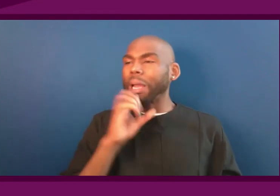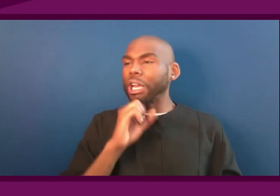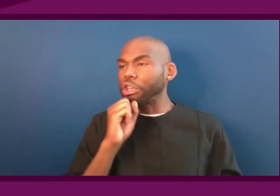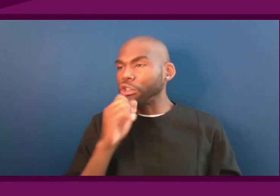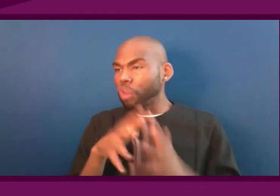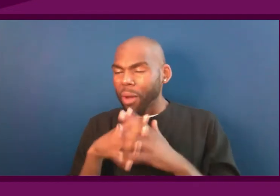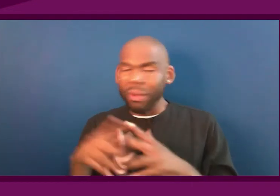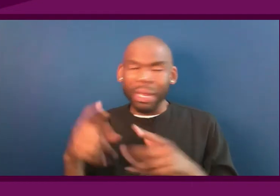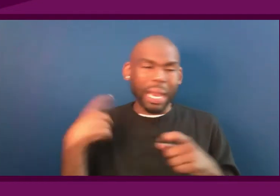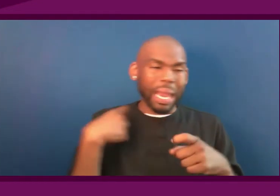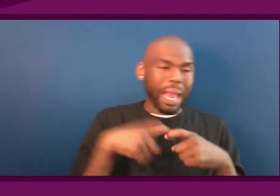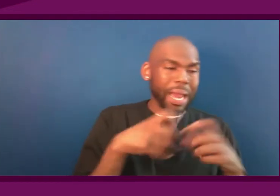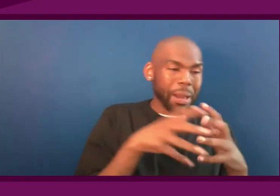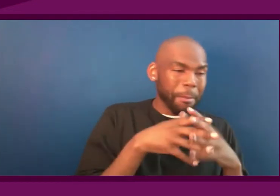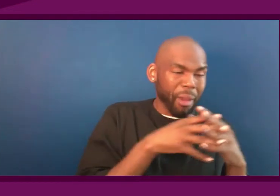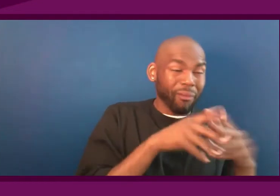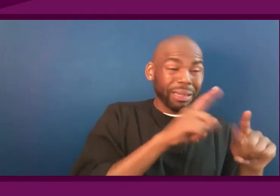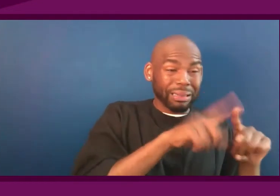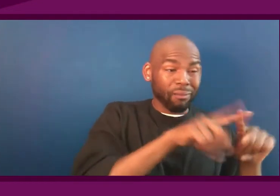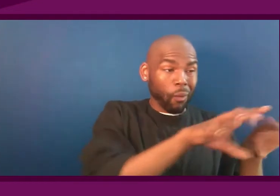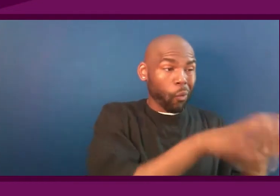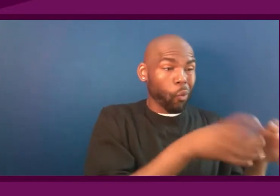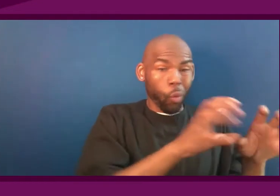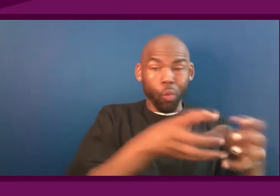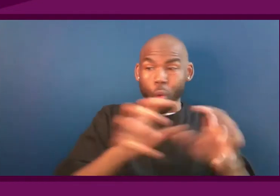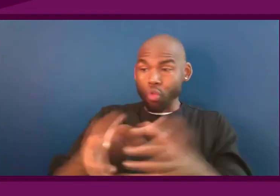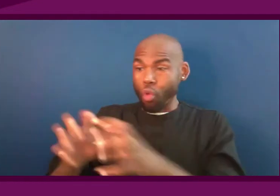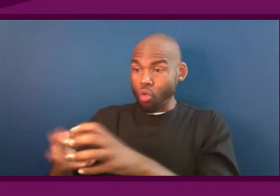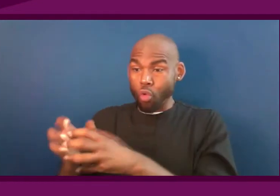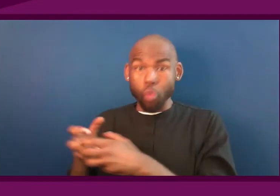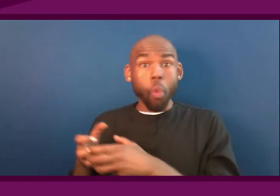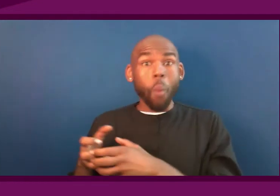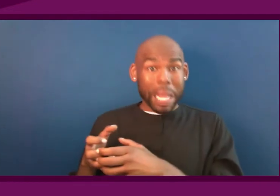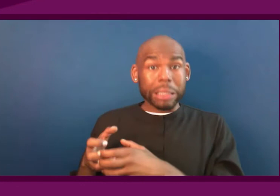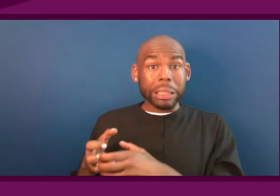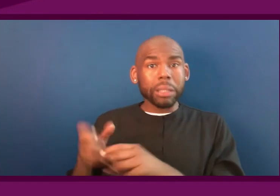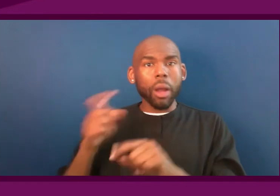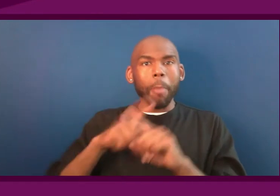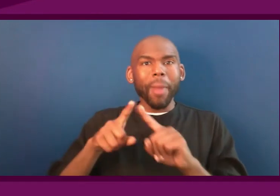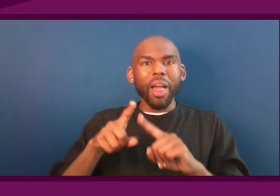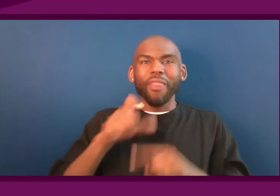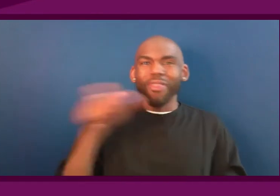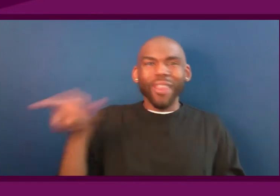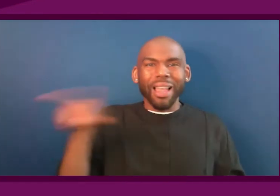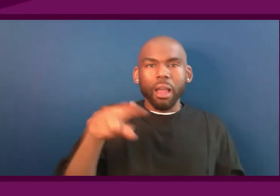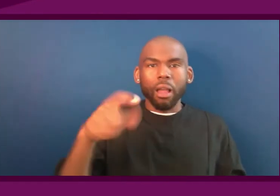four years ago. So a long time ago, I was at a SHRM conference, the Society of Human Resource